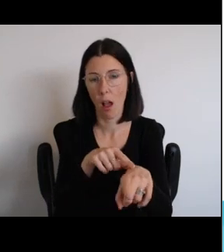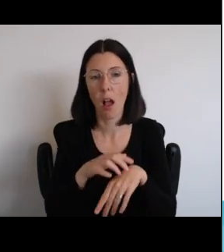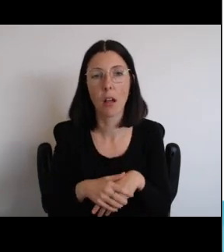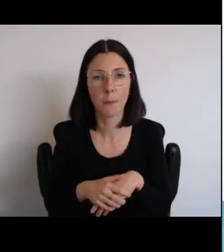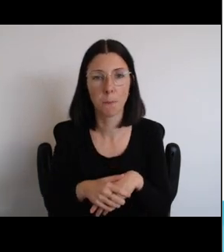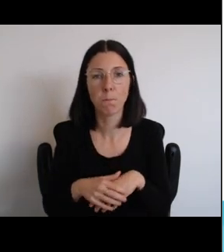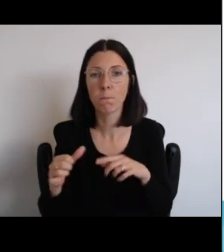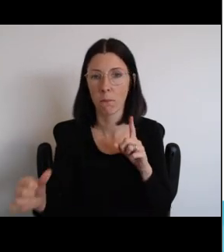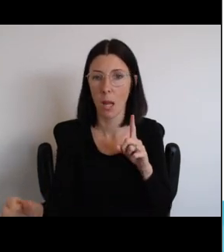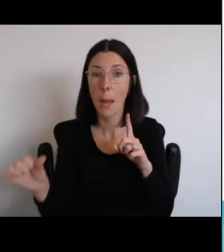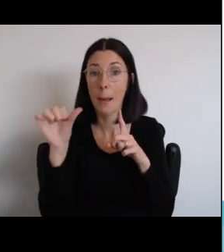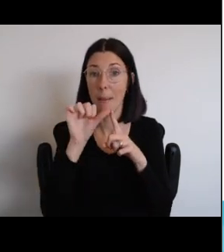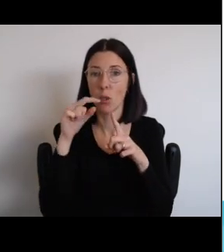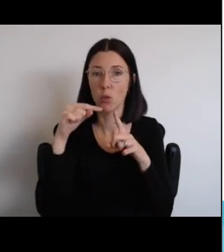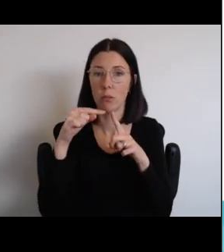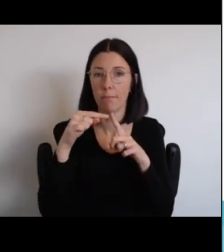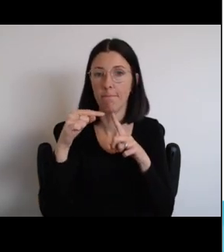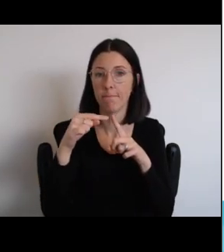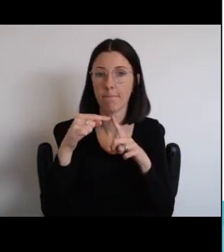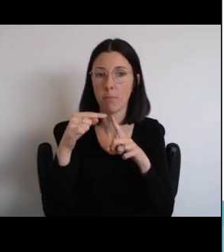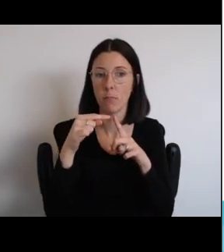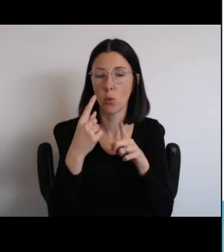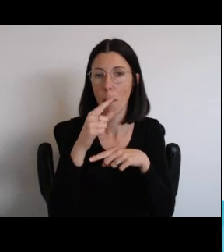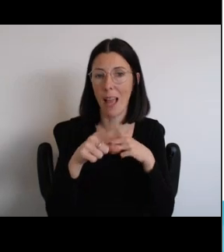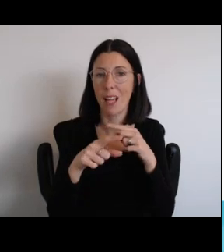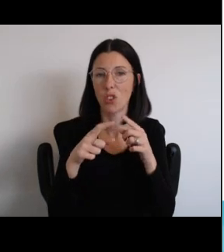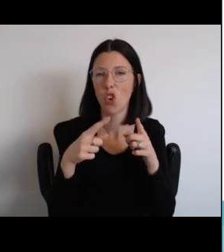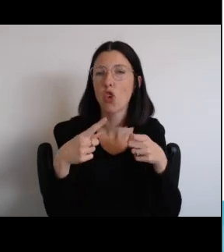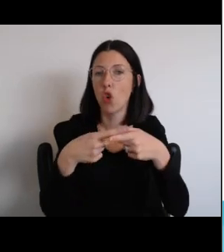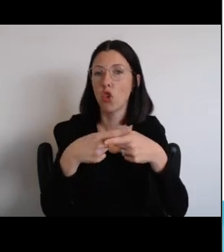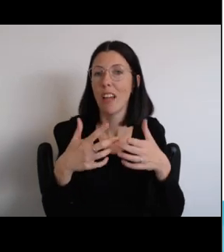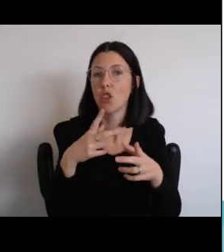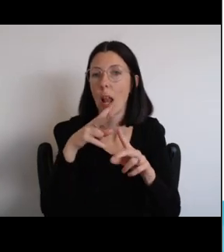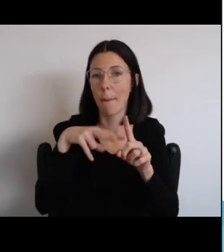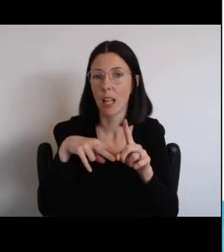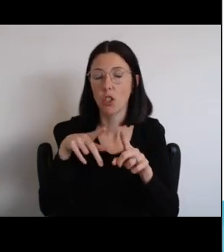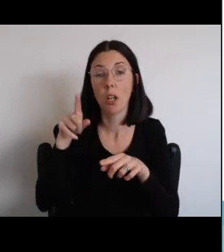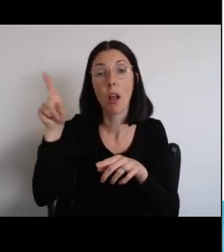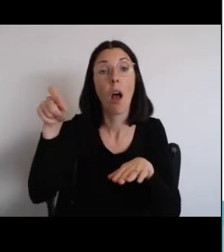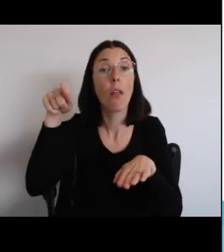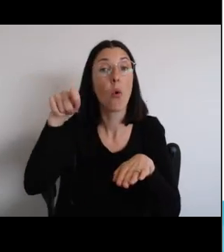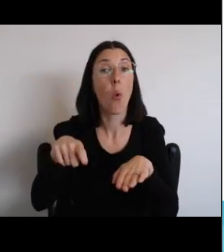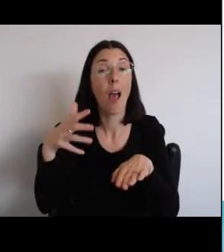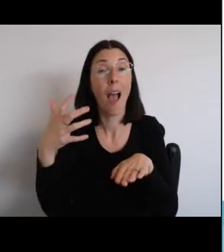contravention applications the court has got um a lot of tools to be able to try and resolve things